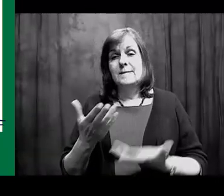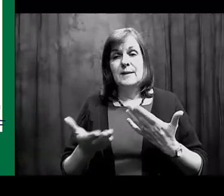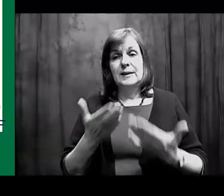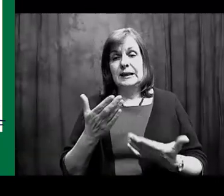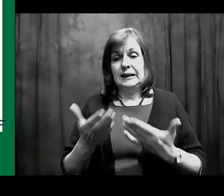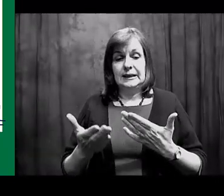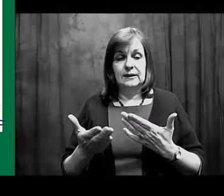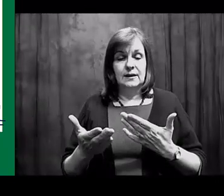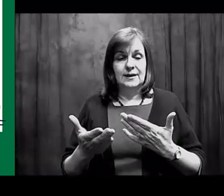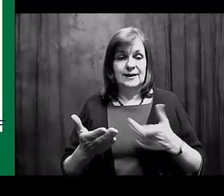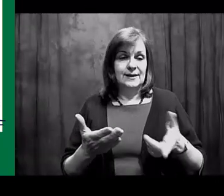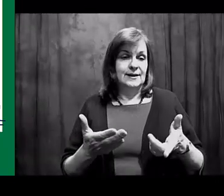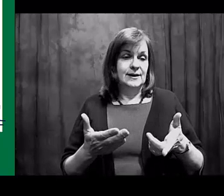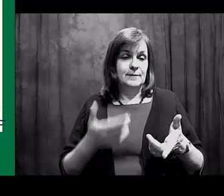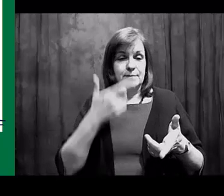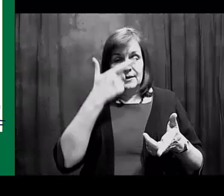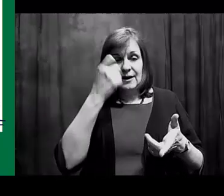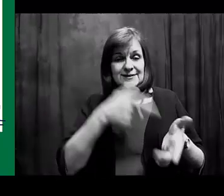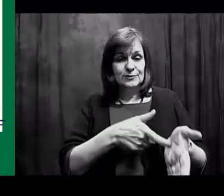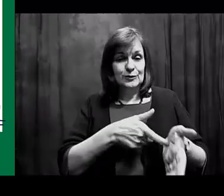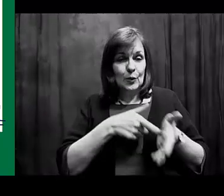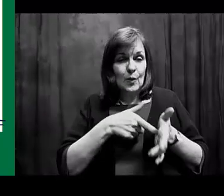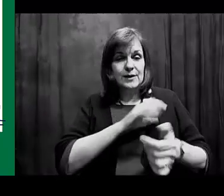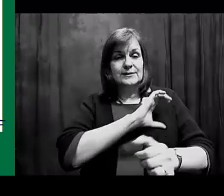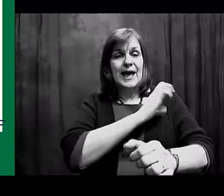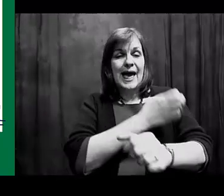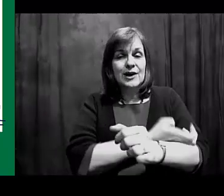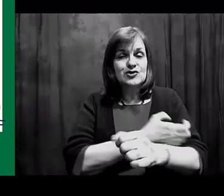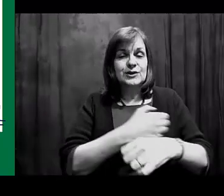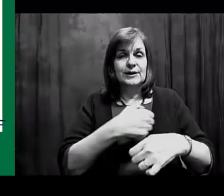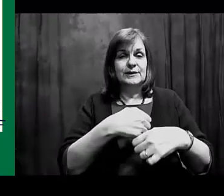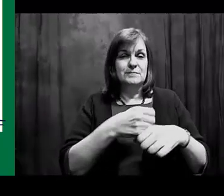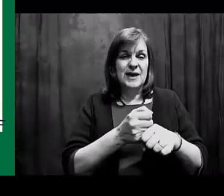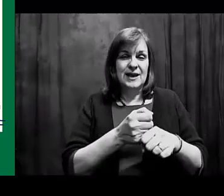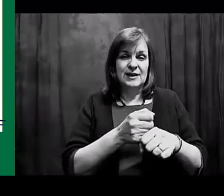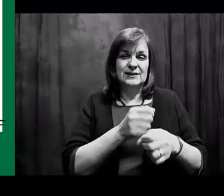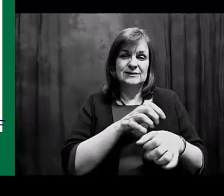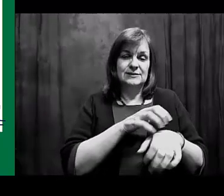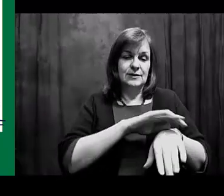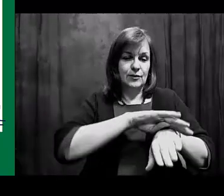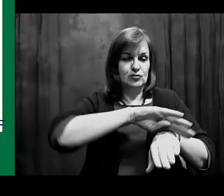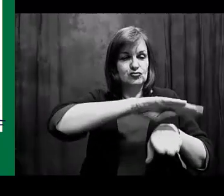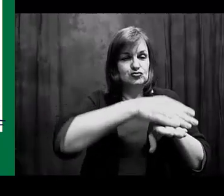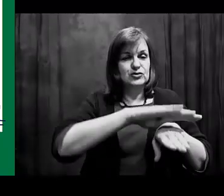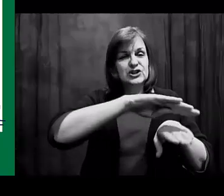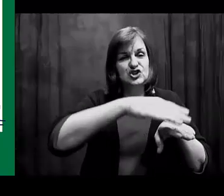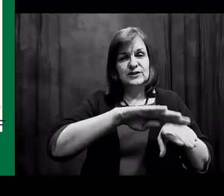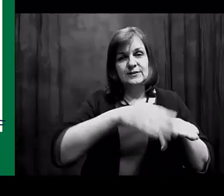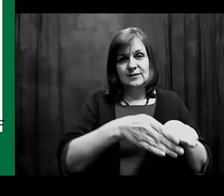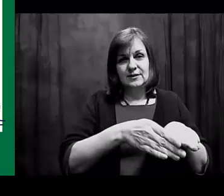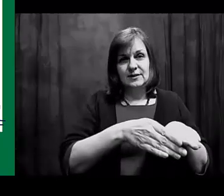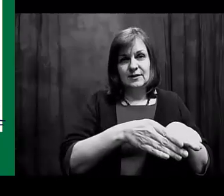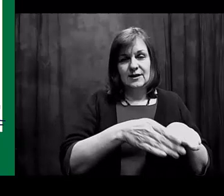the individual -- it's going to cost energy right to make ridges